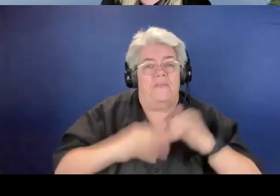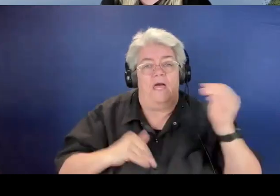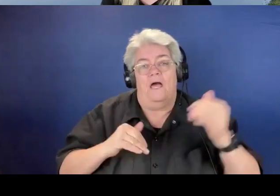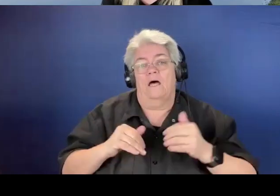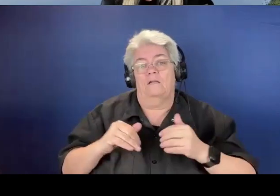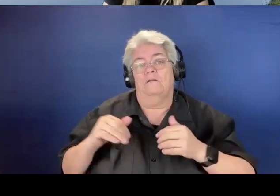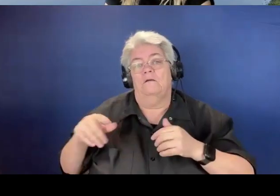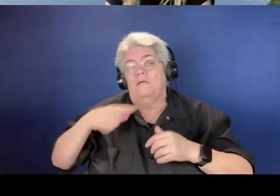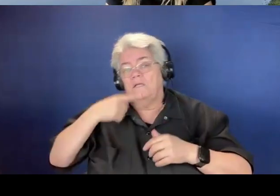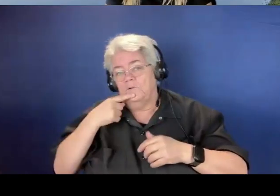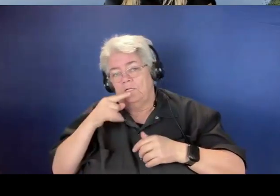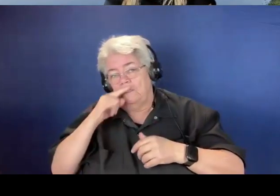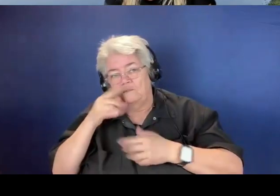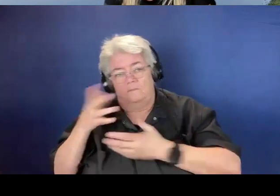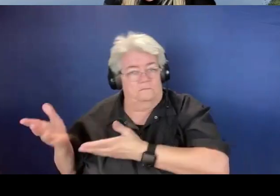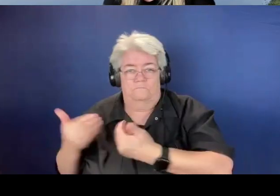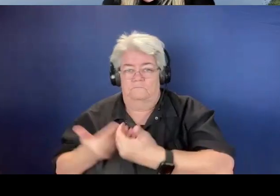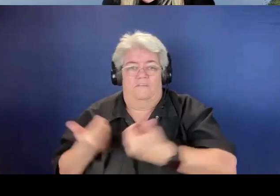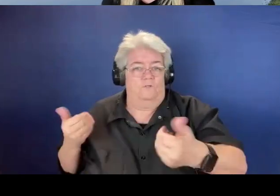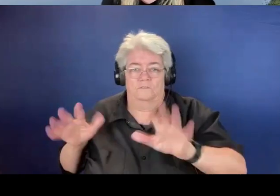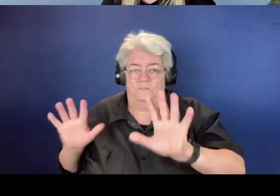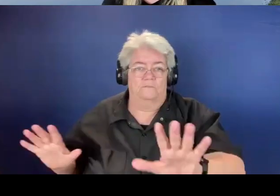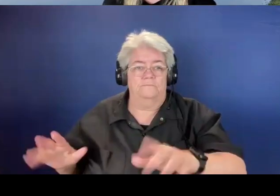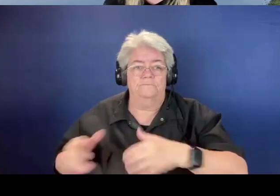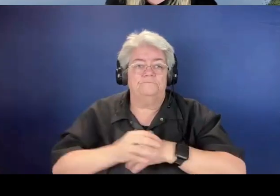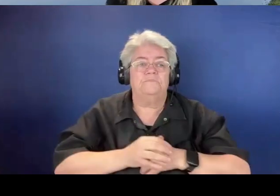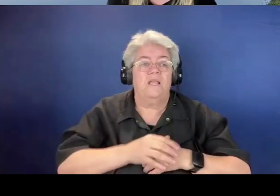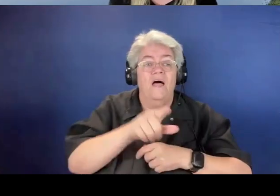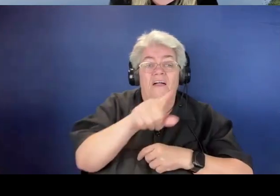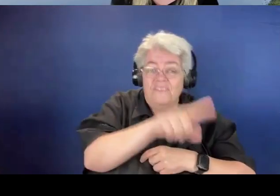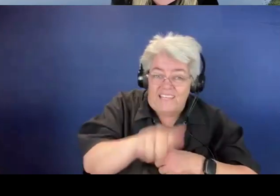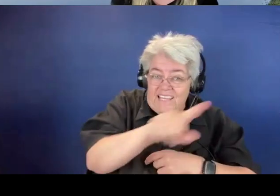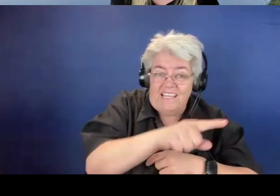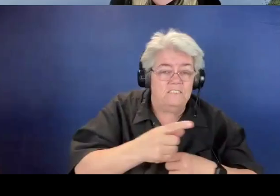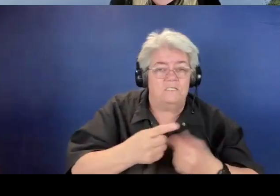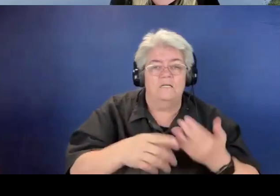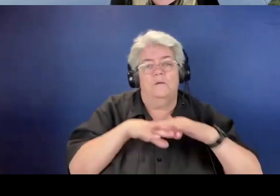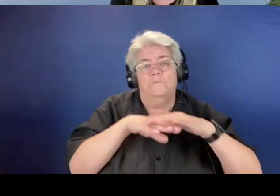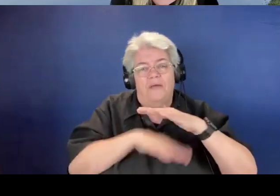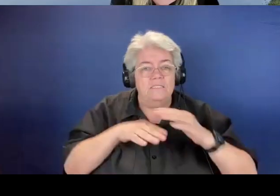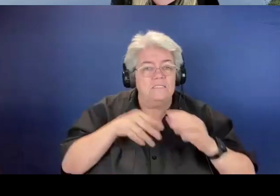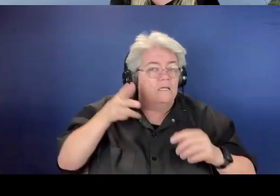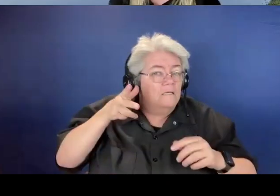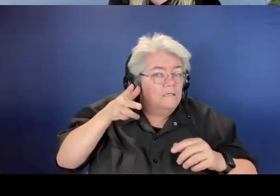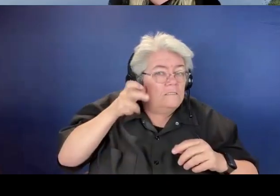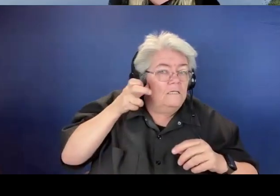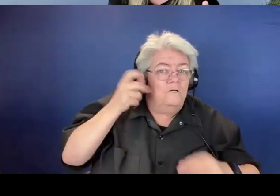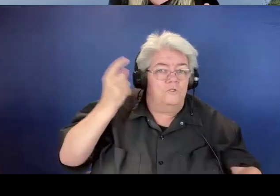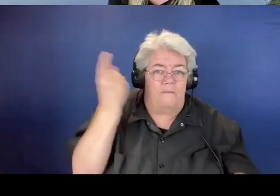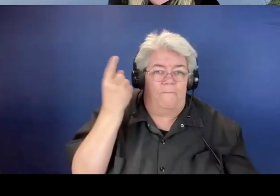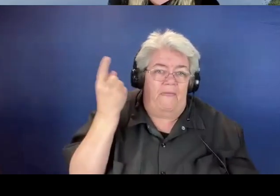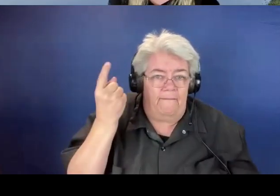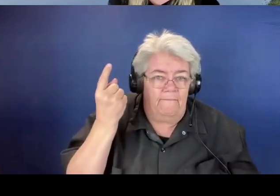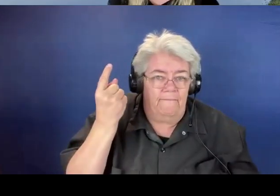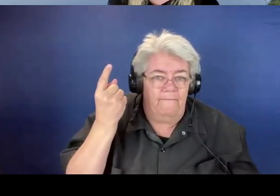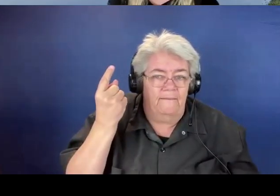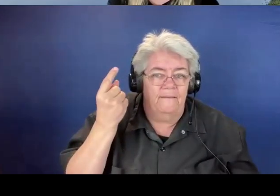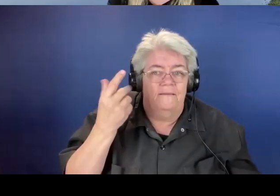So, all these tests vary in skill from basic auditory functions like asking